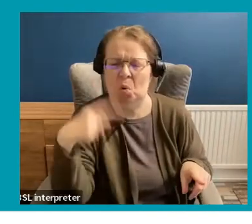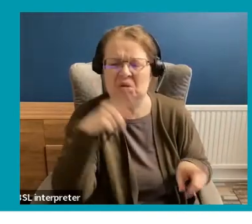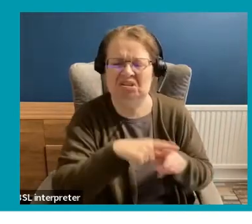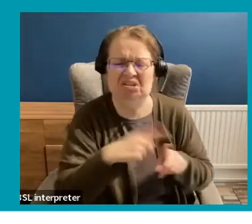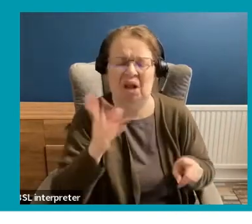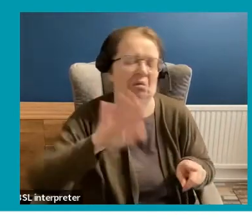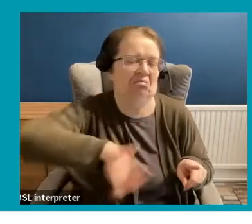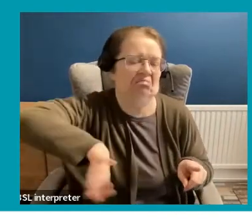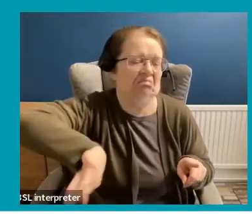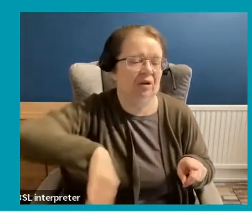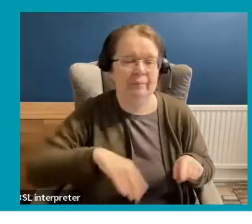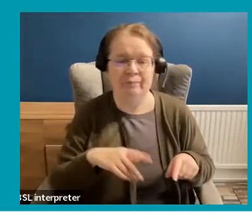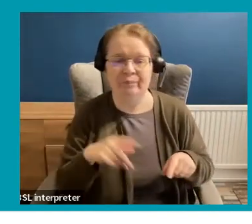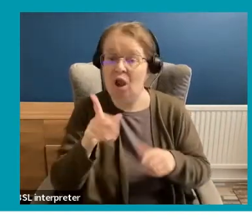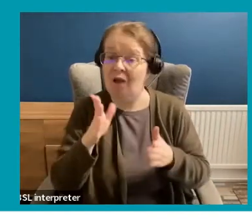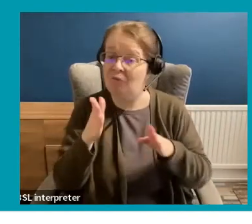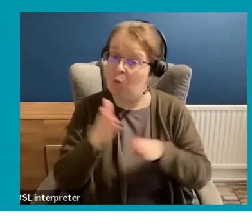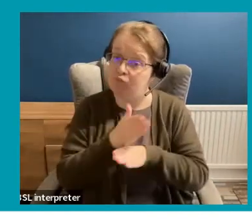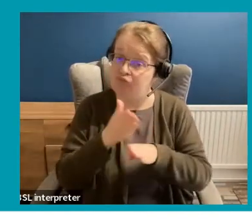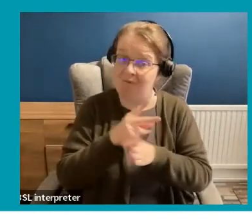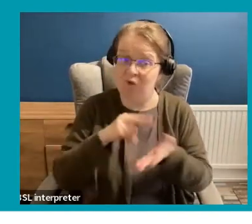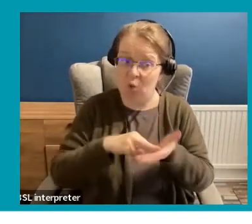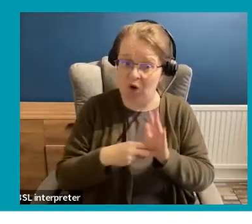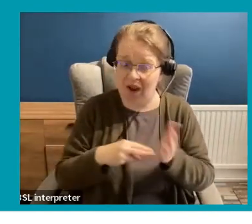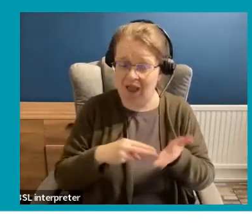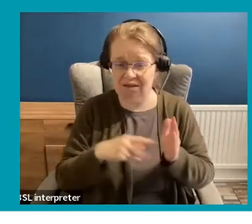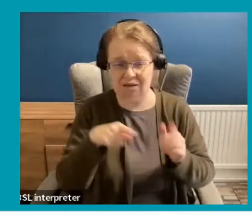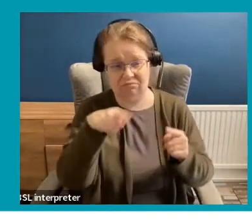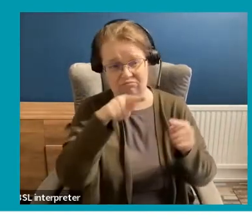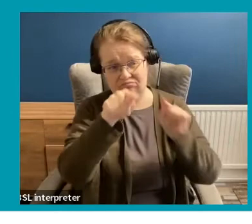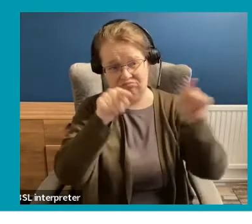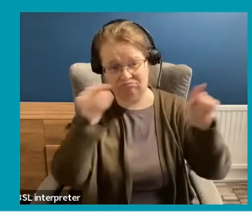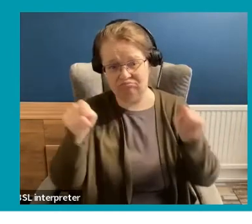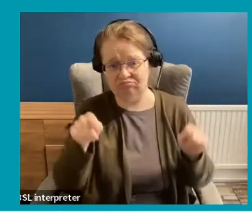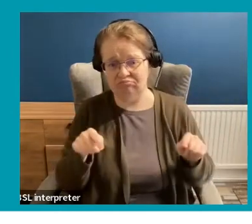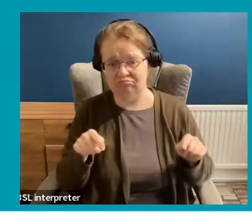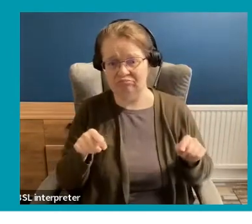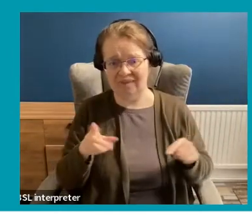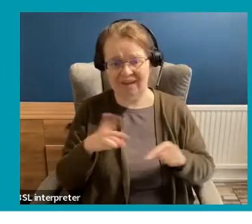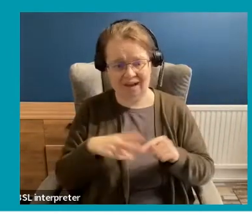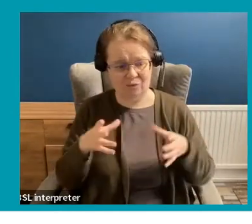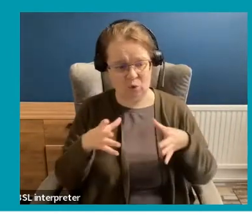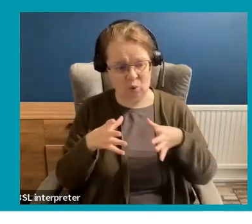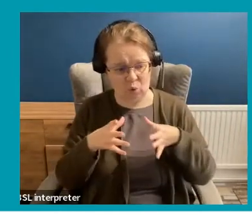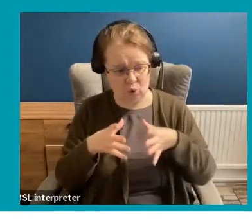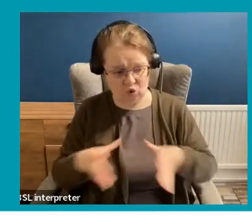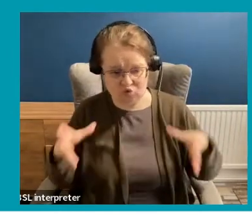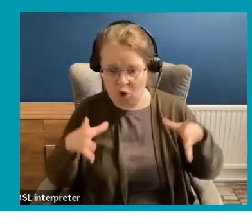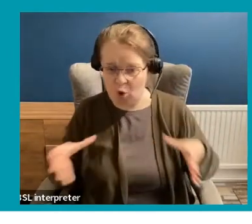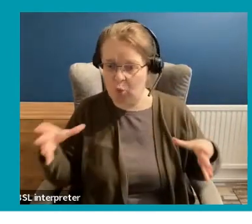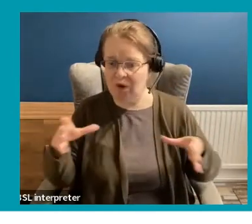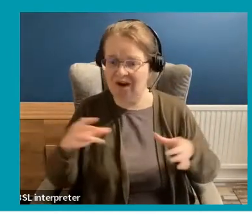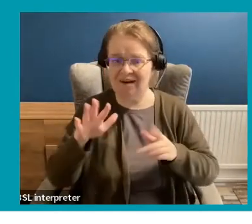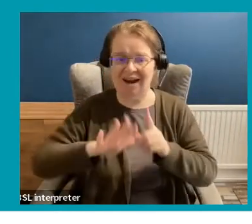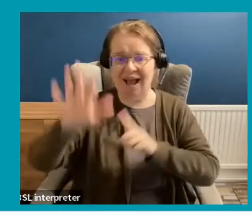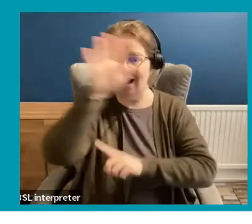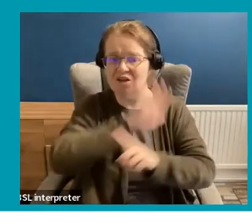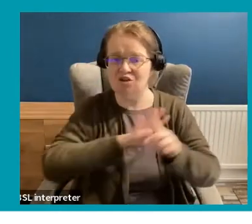And for private organizations it's about if you're growing internationally you might need stakeholders from different countries so you